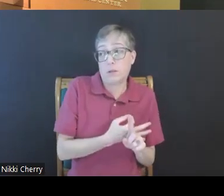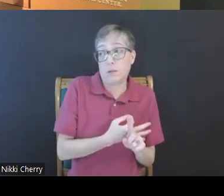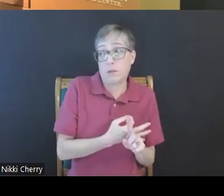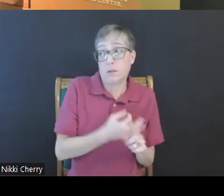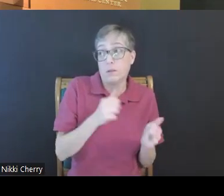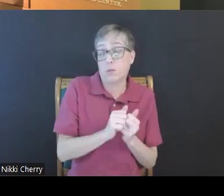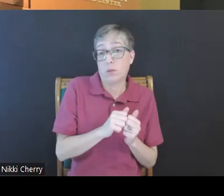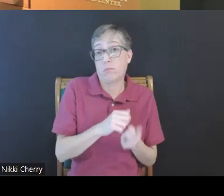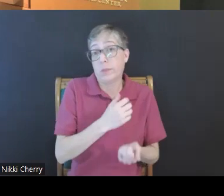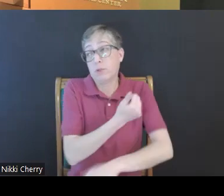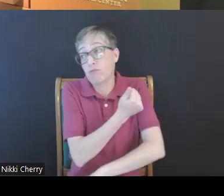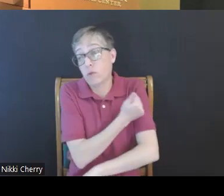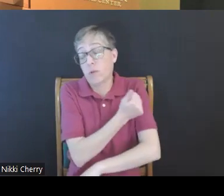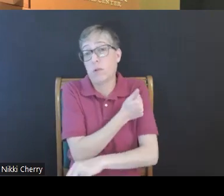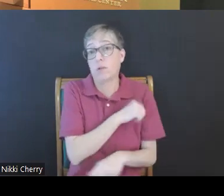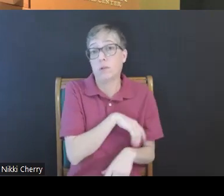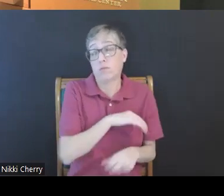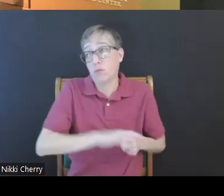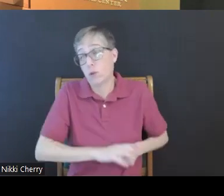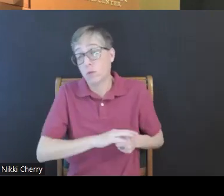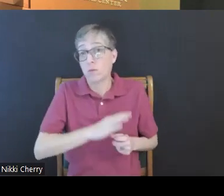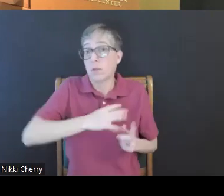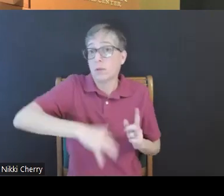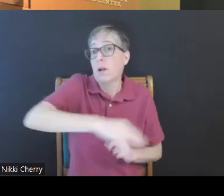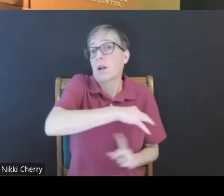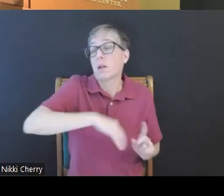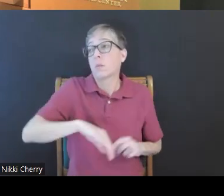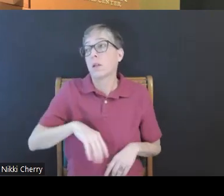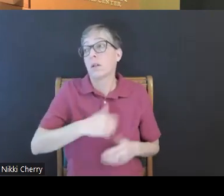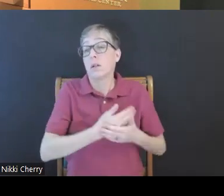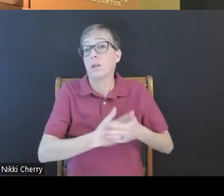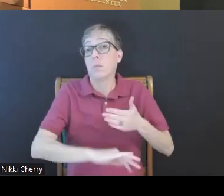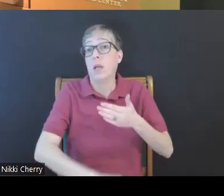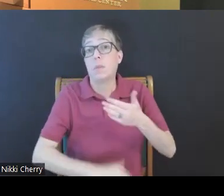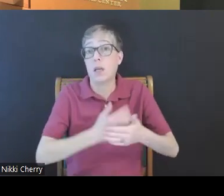some other things that are bad uh and and then the baby comes out and the baby's gonna have a